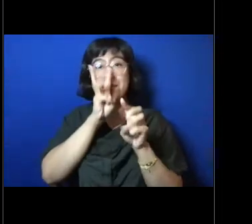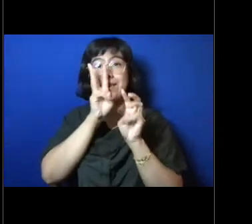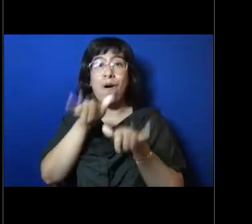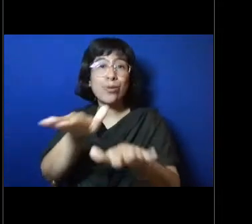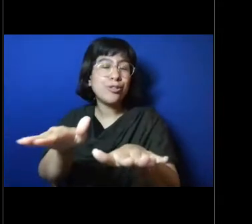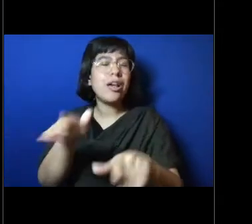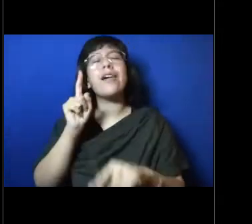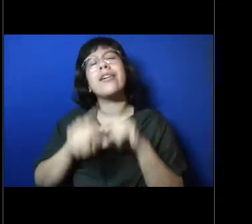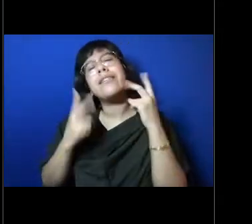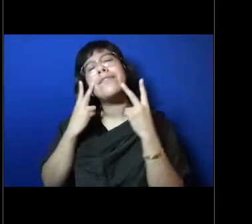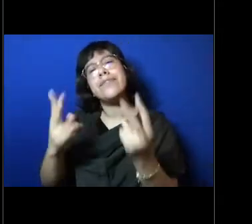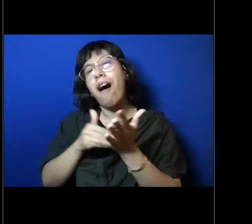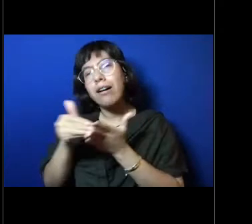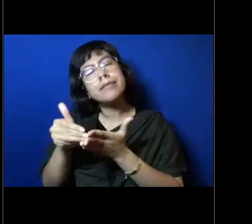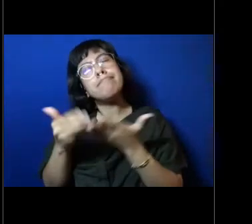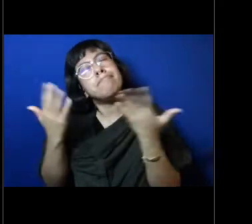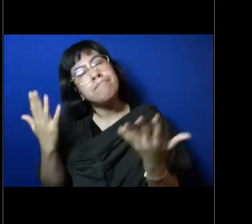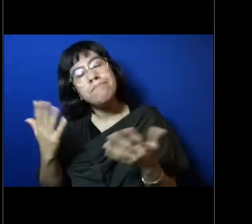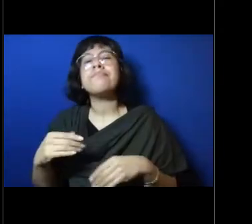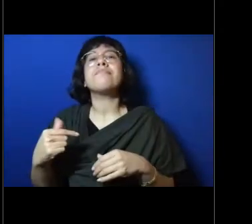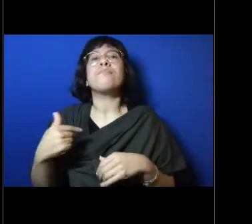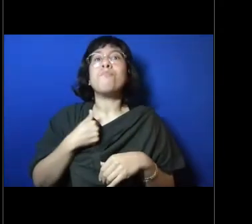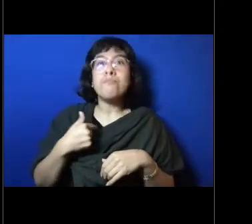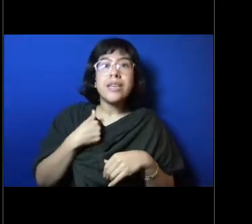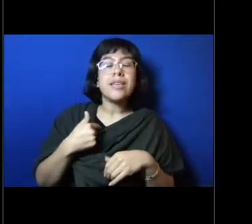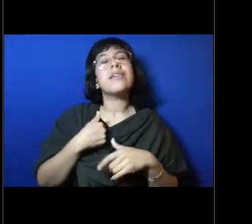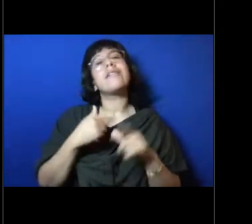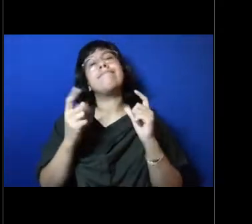but I spent a lot of my time around lakes,